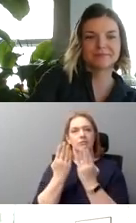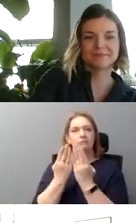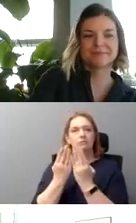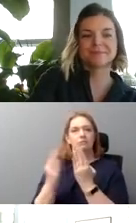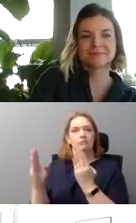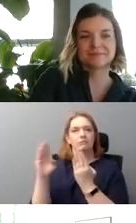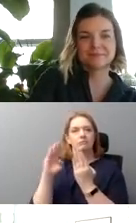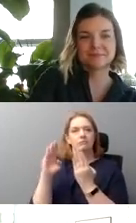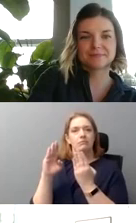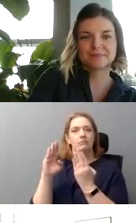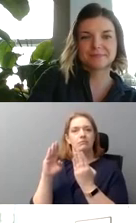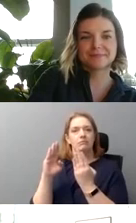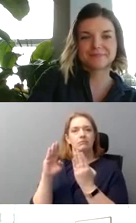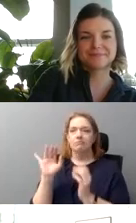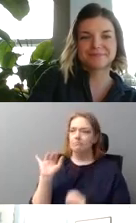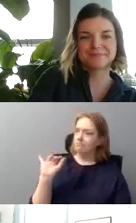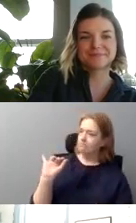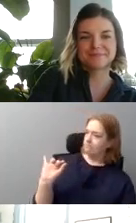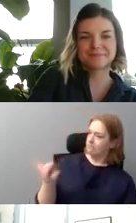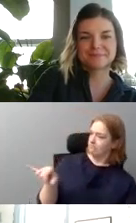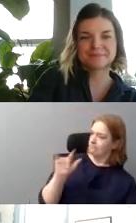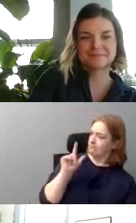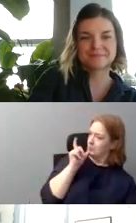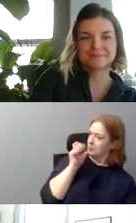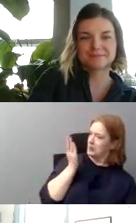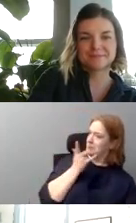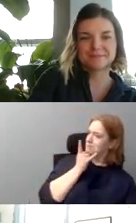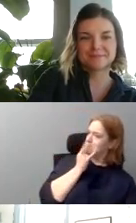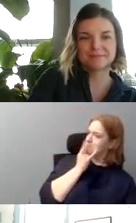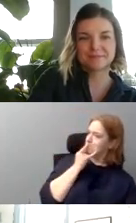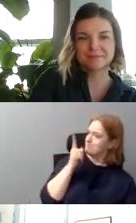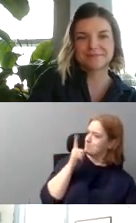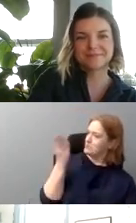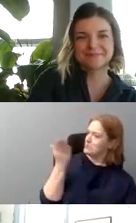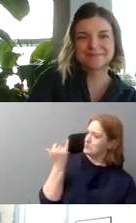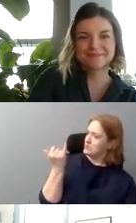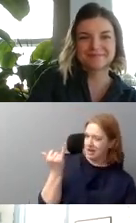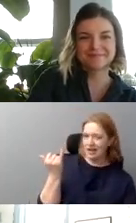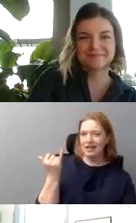and it's just like hmm who's here who's who's hanging out with me today? David had a lot of